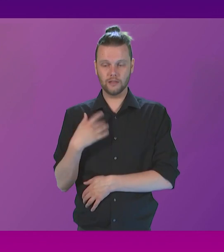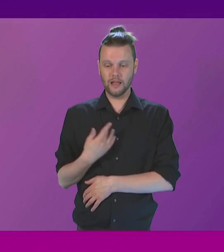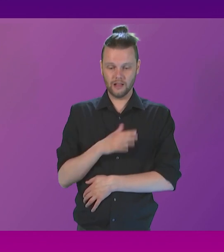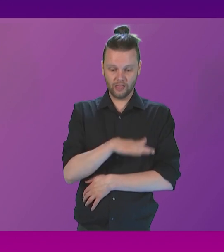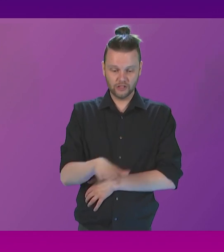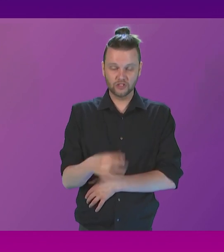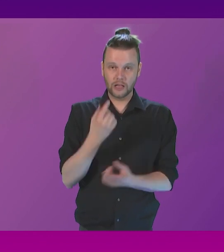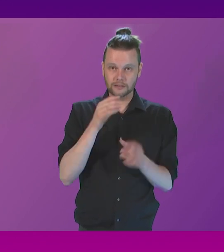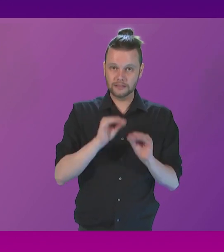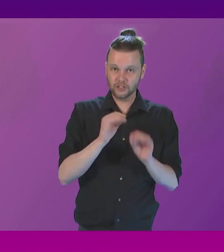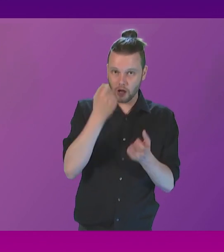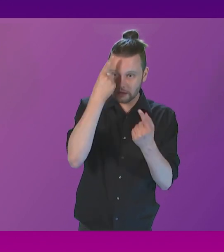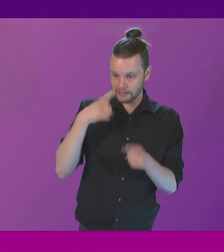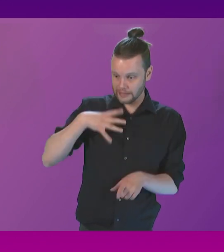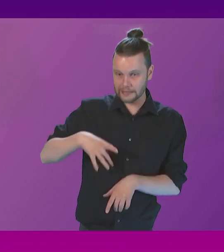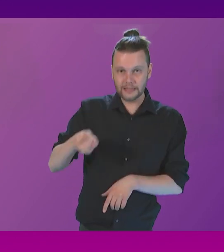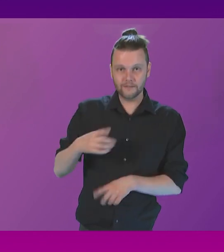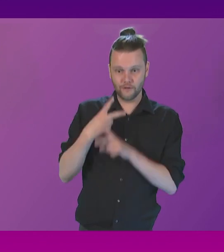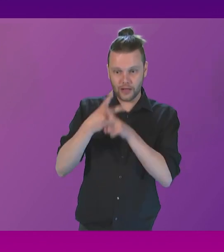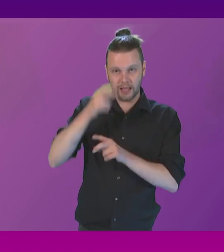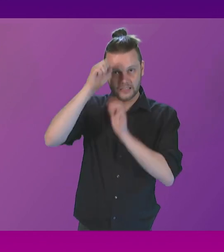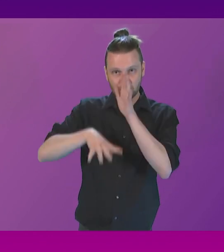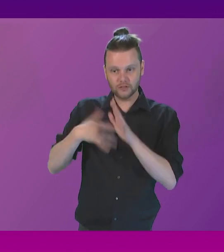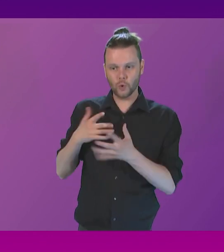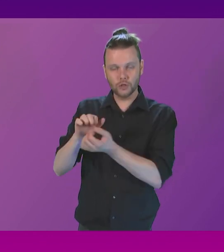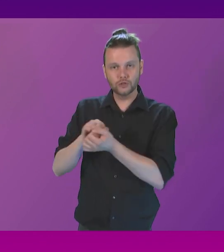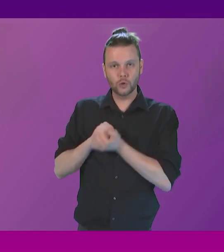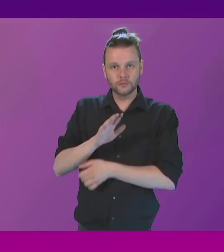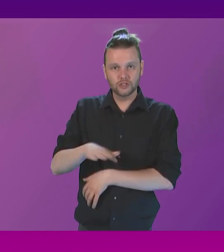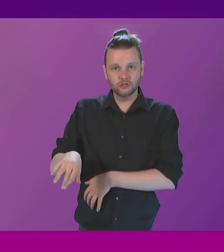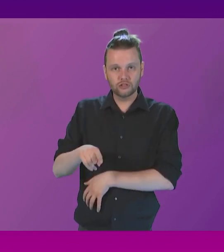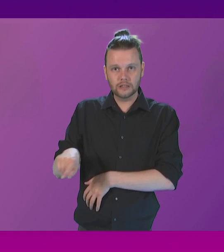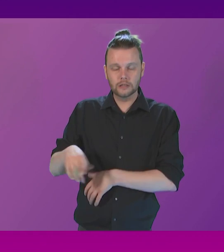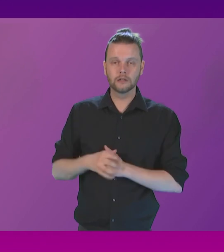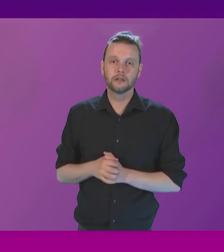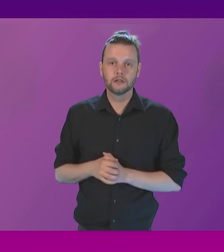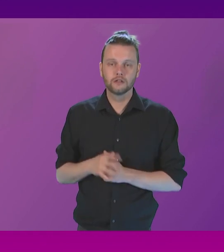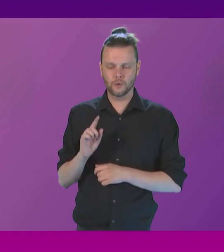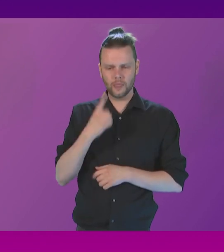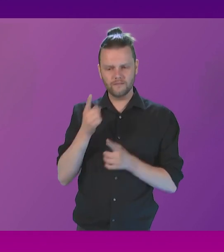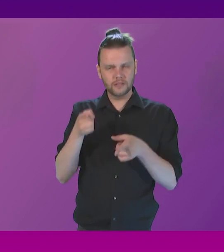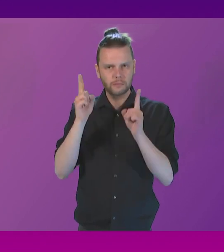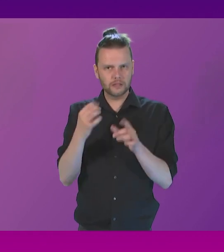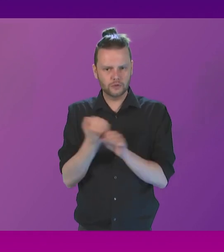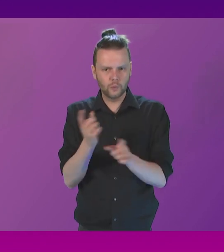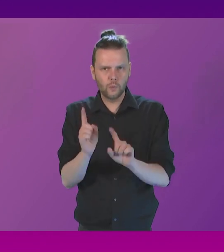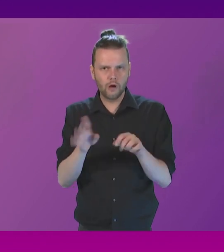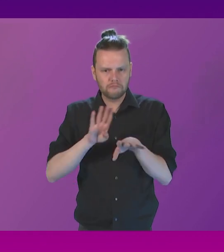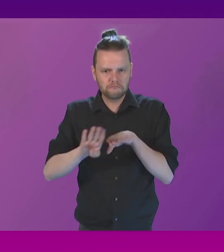“a good understanding of the needs of care experienced and adopted children”. How will the First Minister ensure that more training and funding is